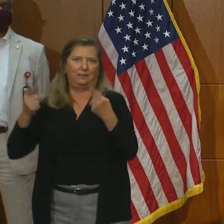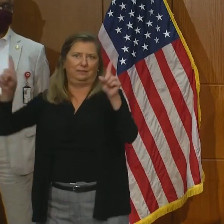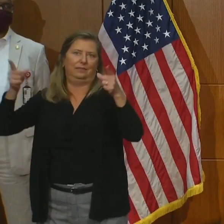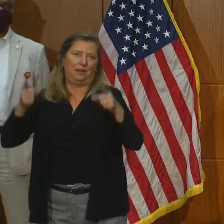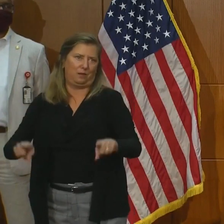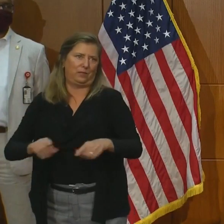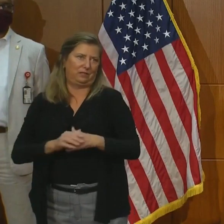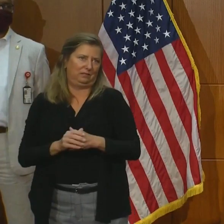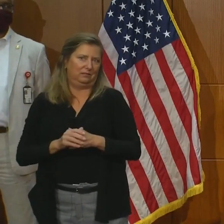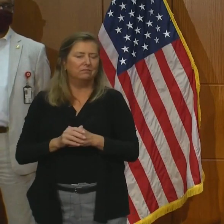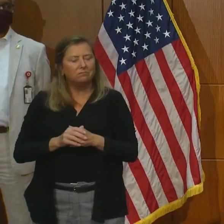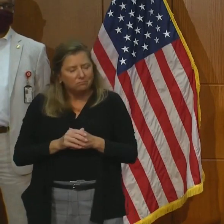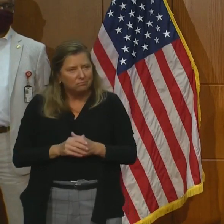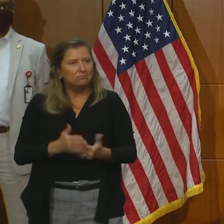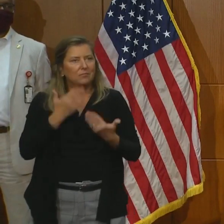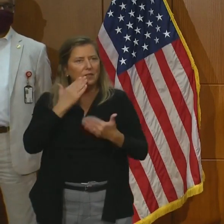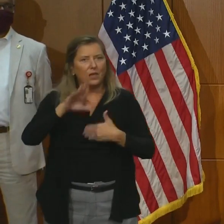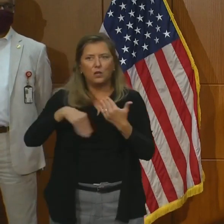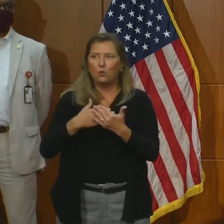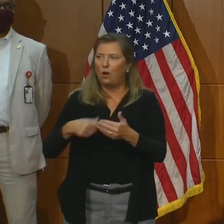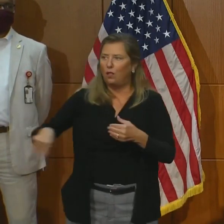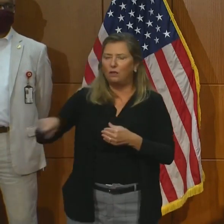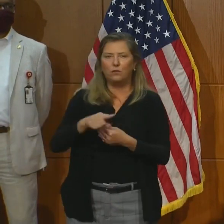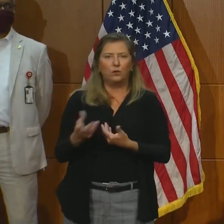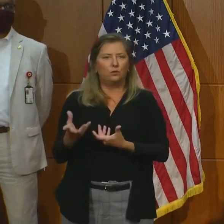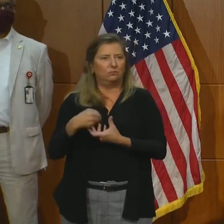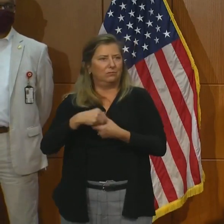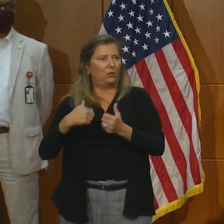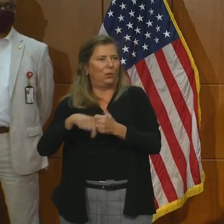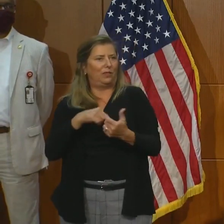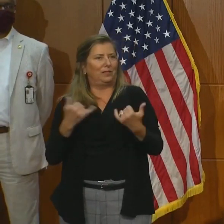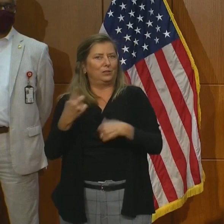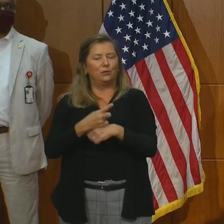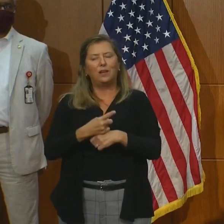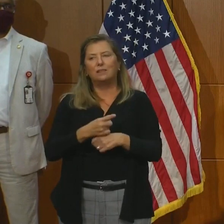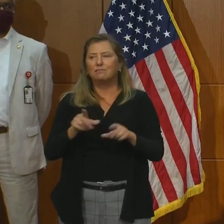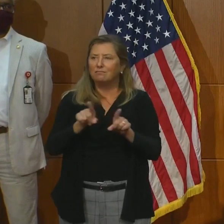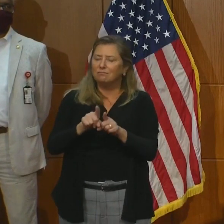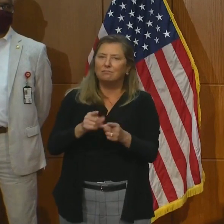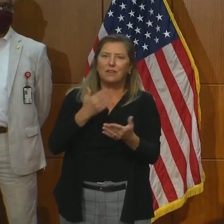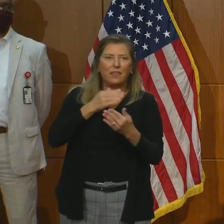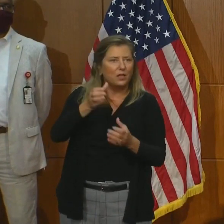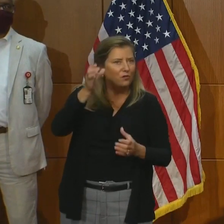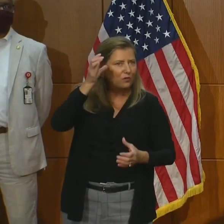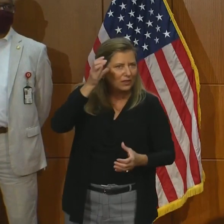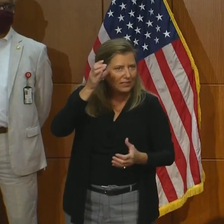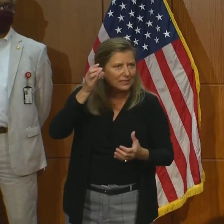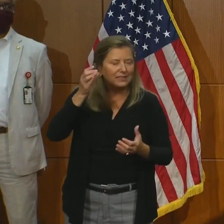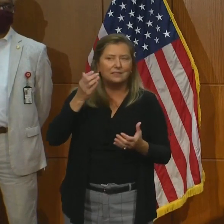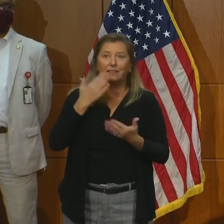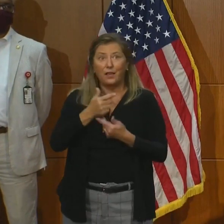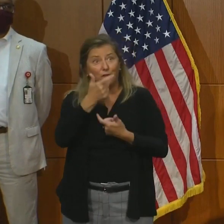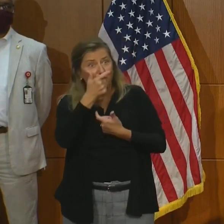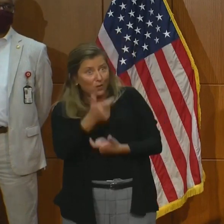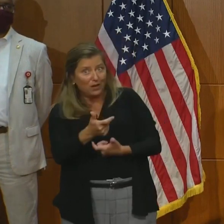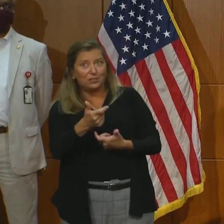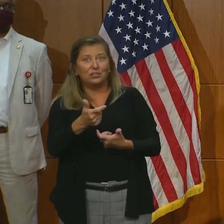OPEN. BUT WE HAVE TO DIMINISH THE PURPOSE OF COVID NINETEEN IN OUR COMMUNITIES IN ORDER TO